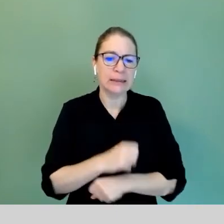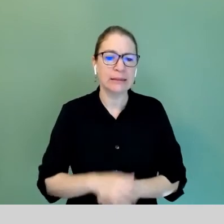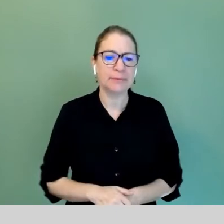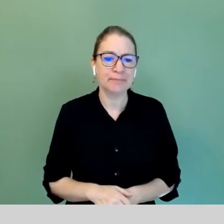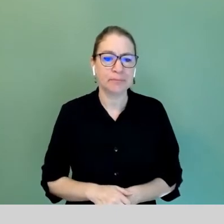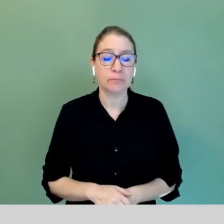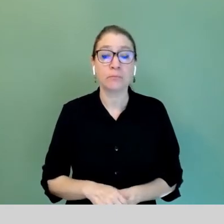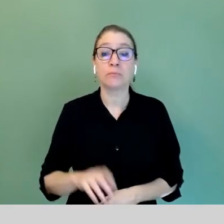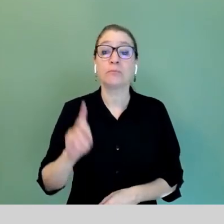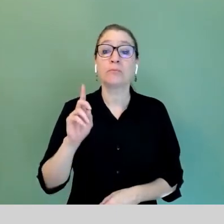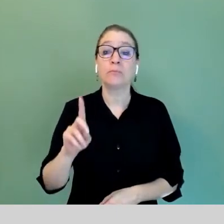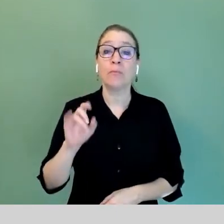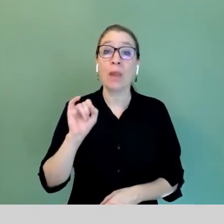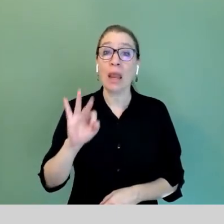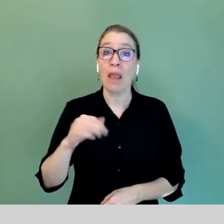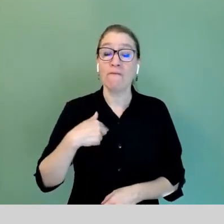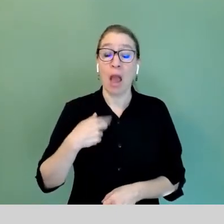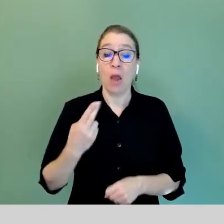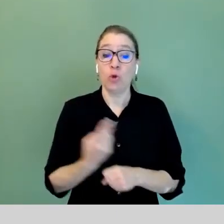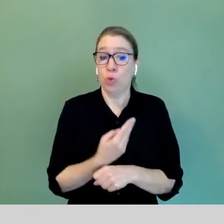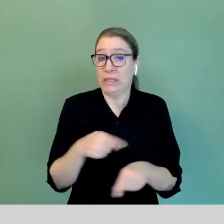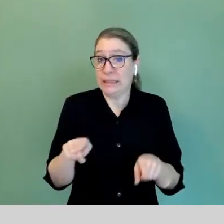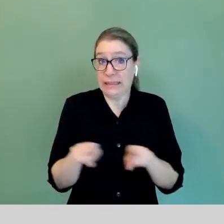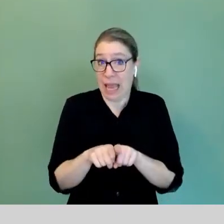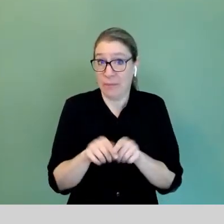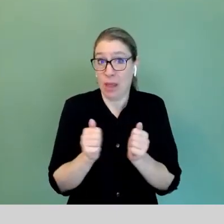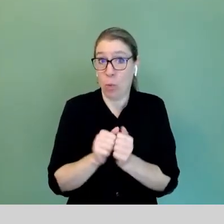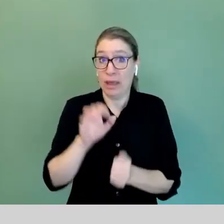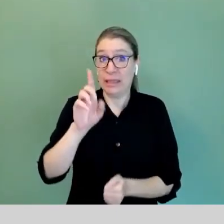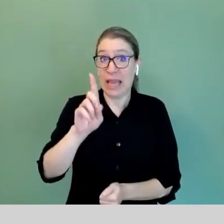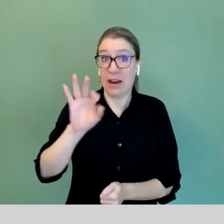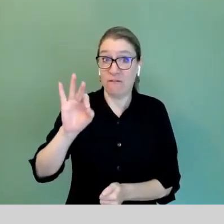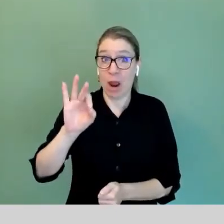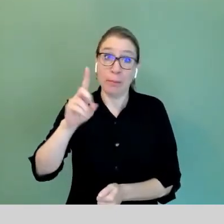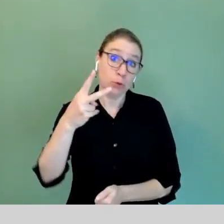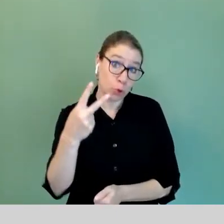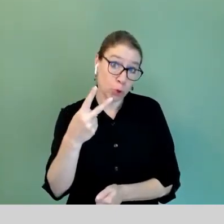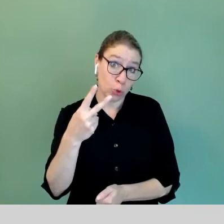Now, if I do the same thing for my dataframe two, the February data,